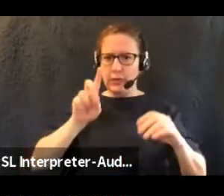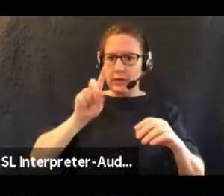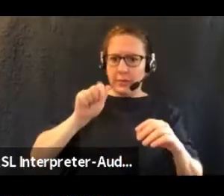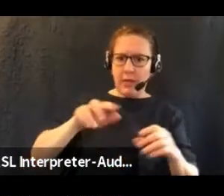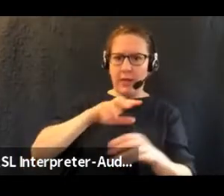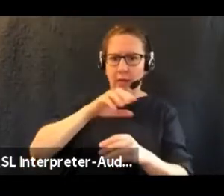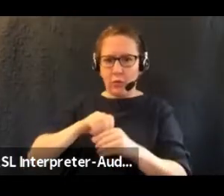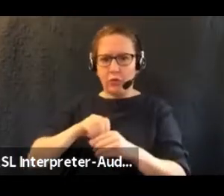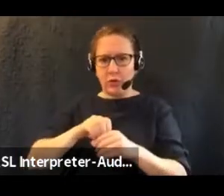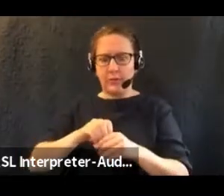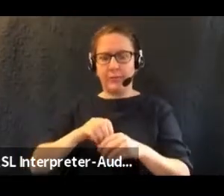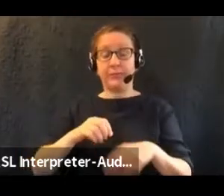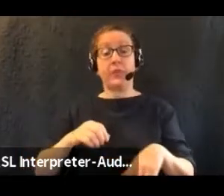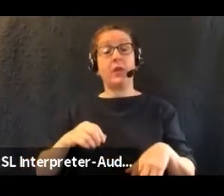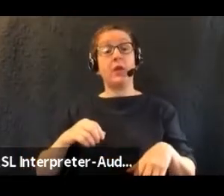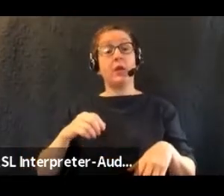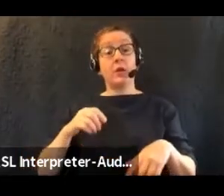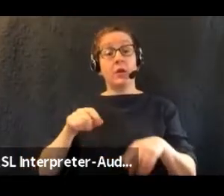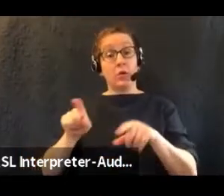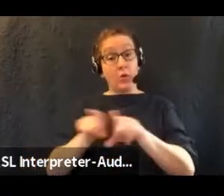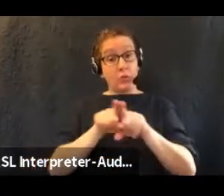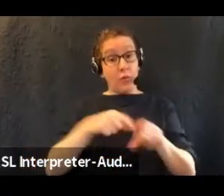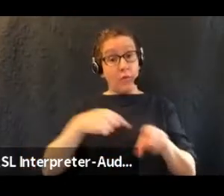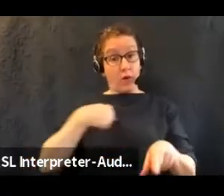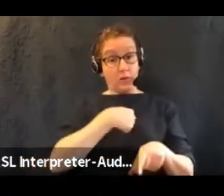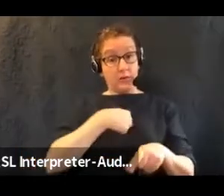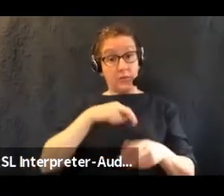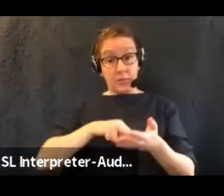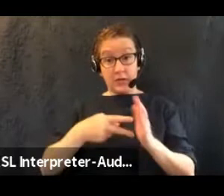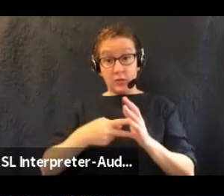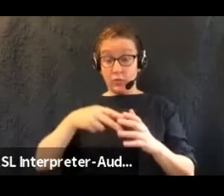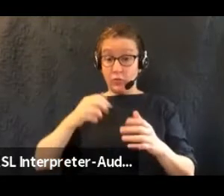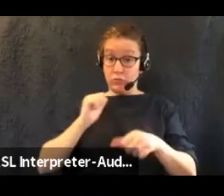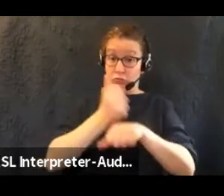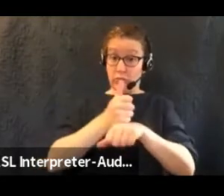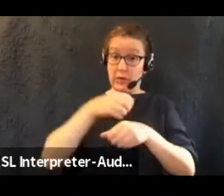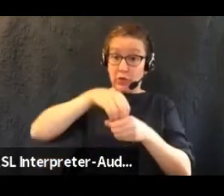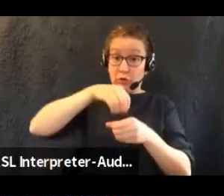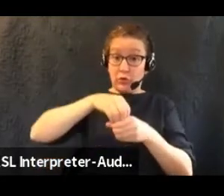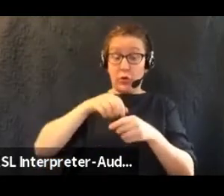It also meant for us creating an internal practitioners group, because we tend to be